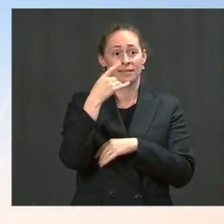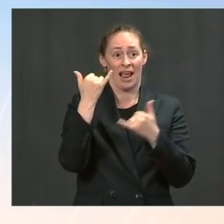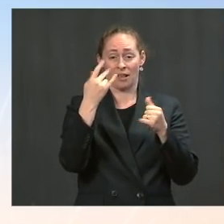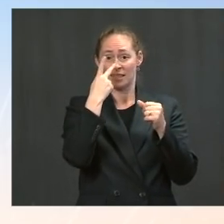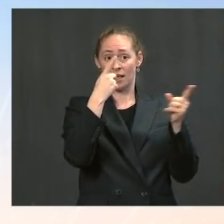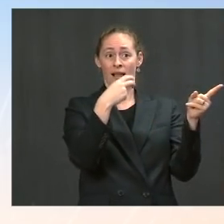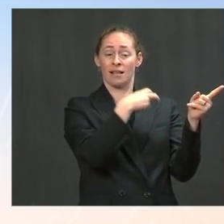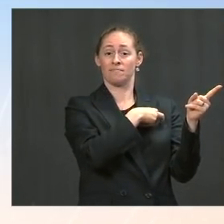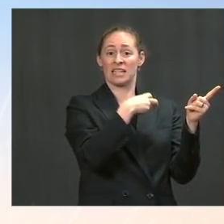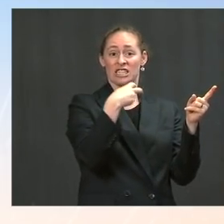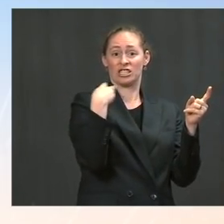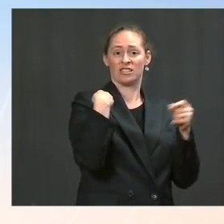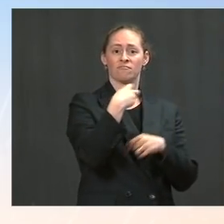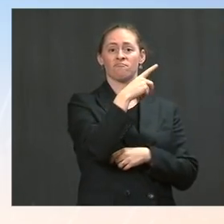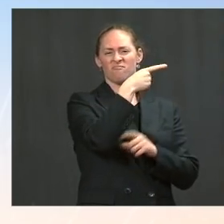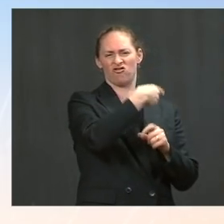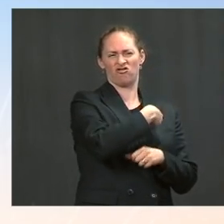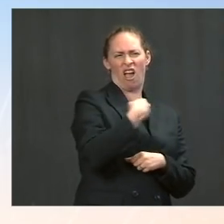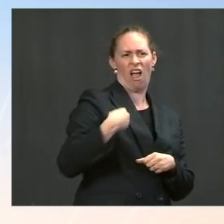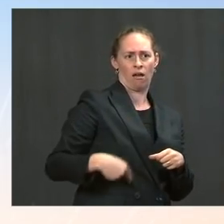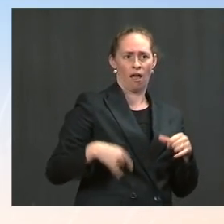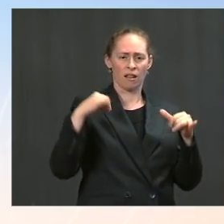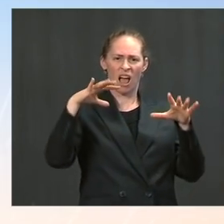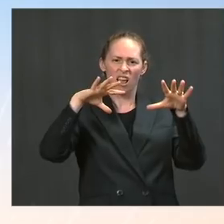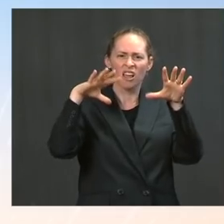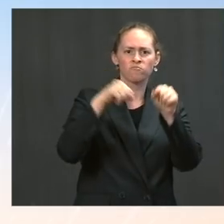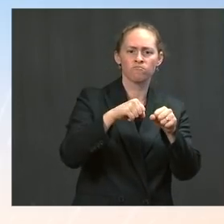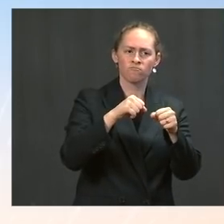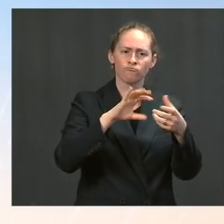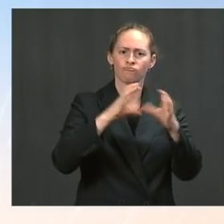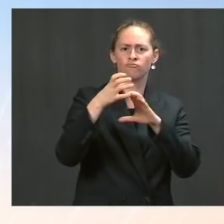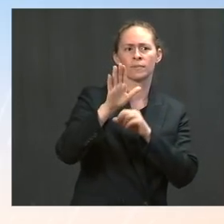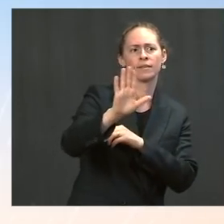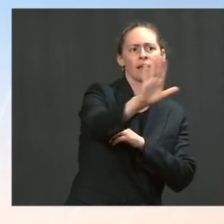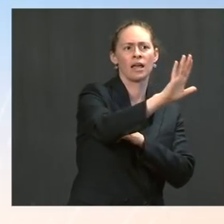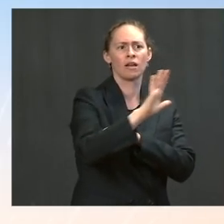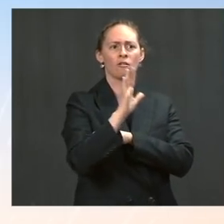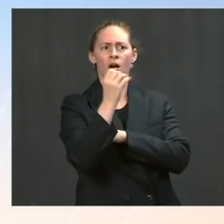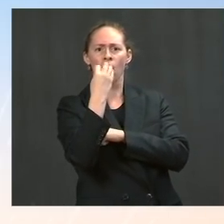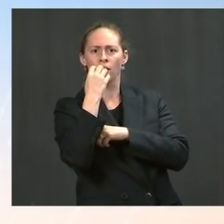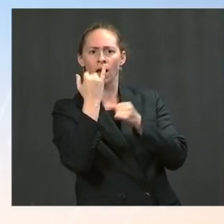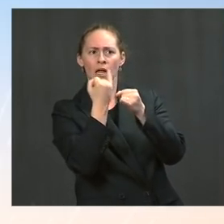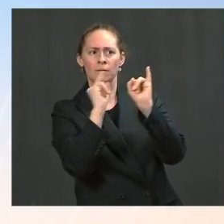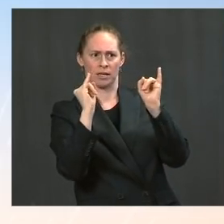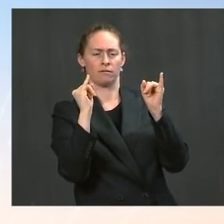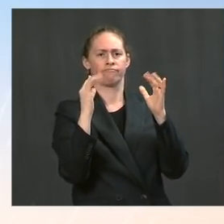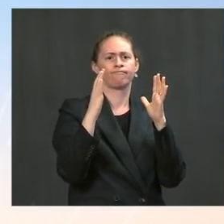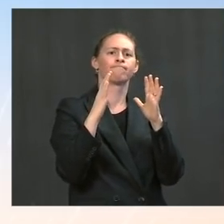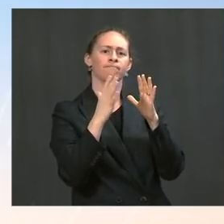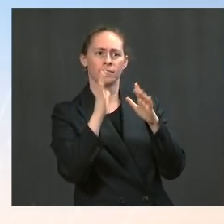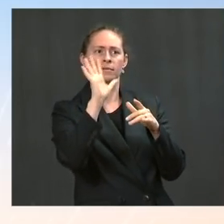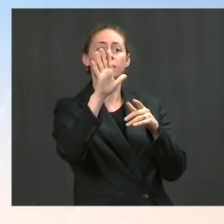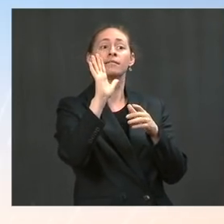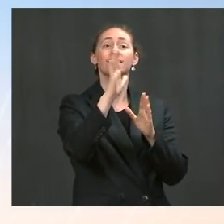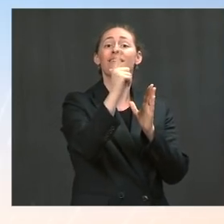We've seen authorities use the National Security Law to make politically motivated arrests. And we've seen a general deterioration